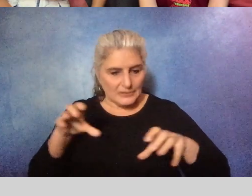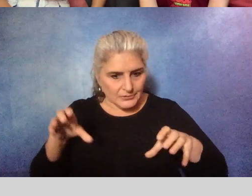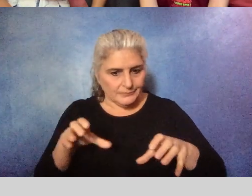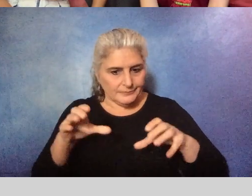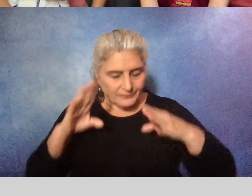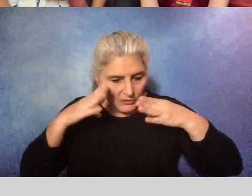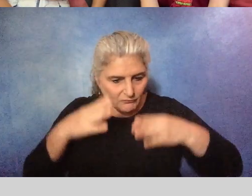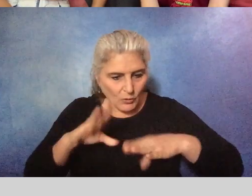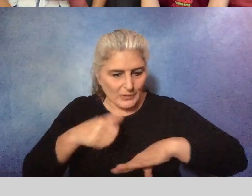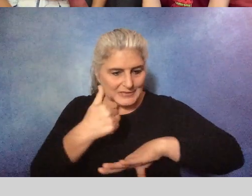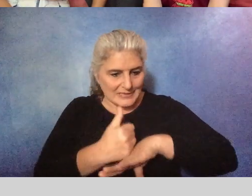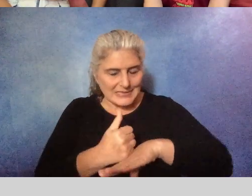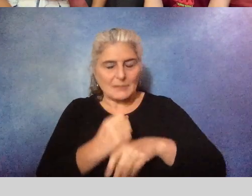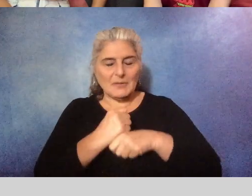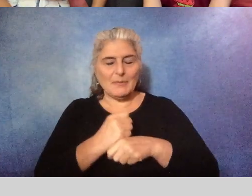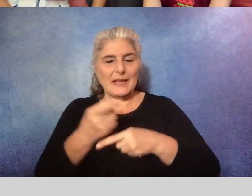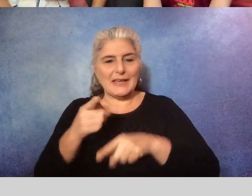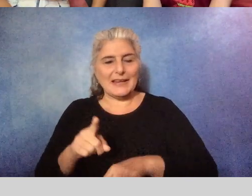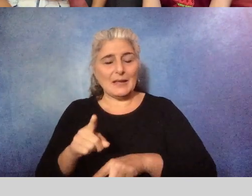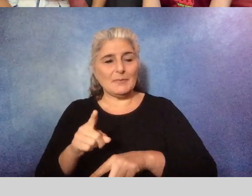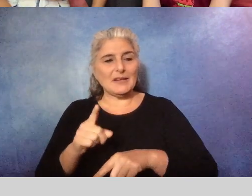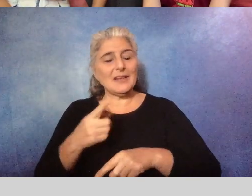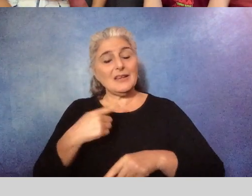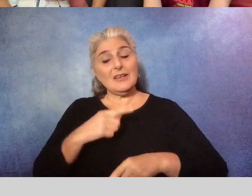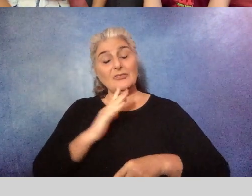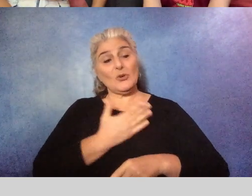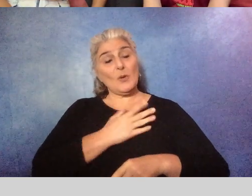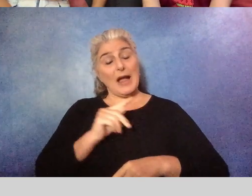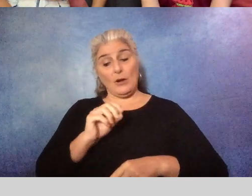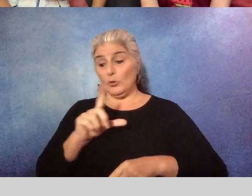and the tools we use make it possible.